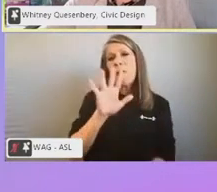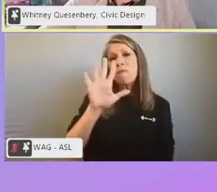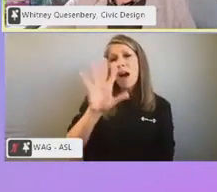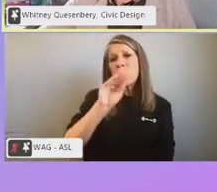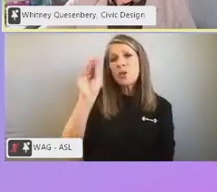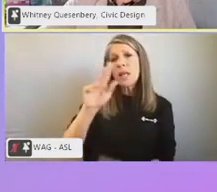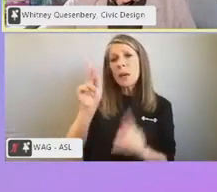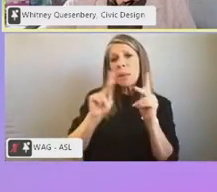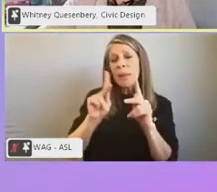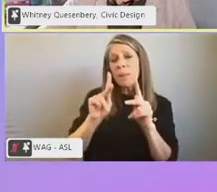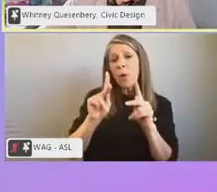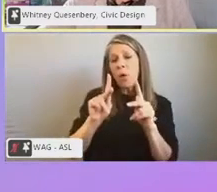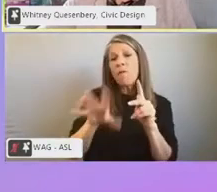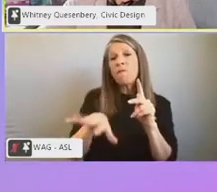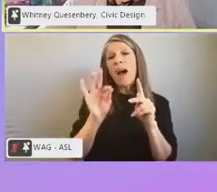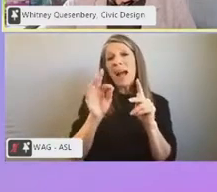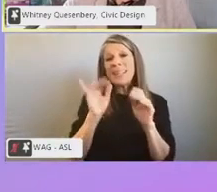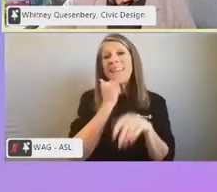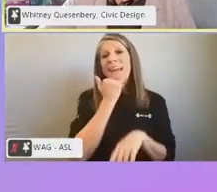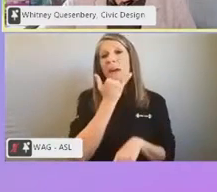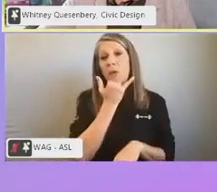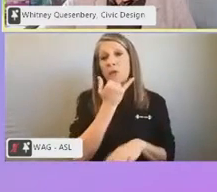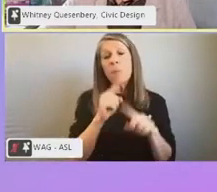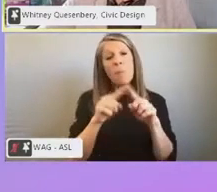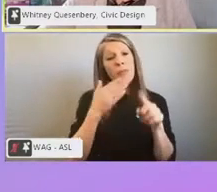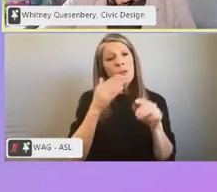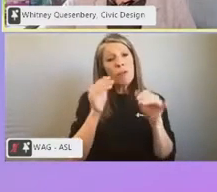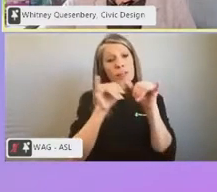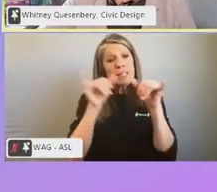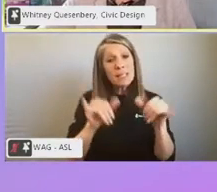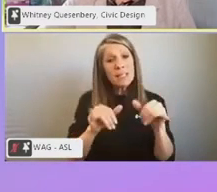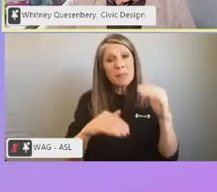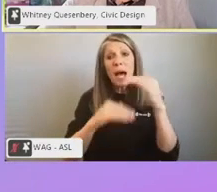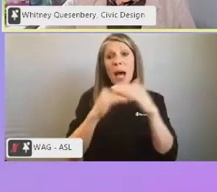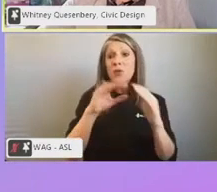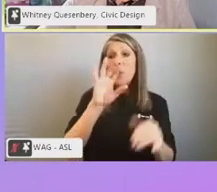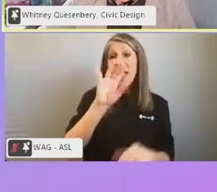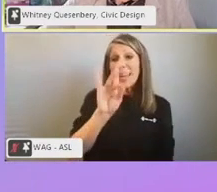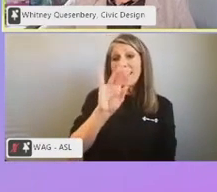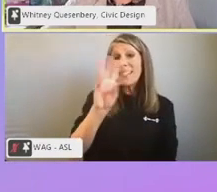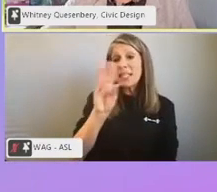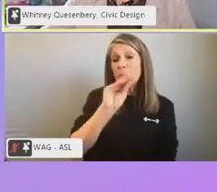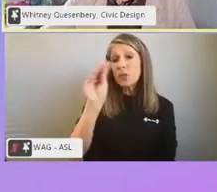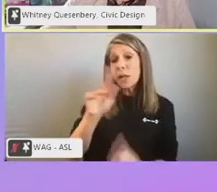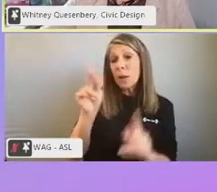although the worst report was about 5% of people actually